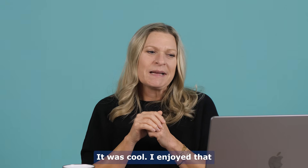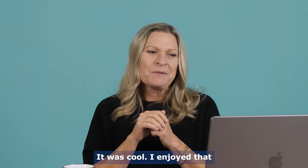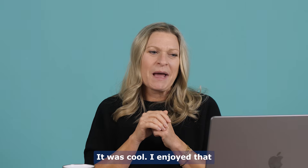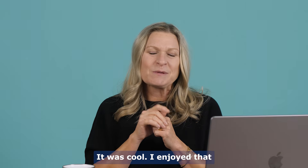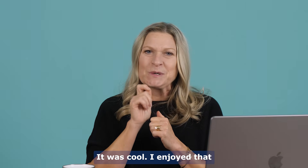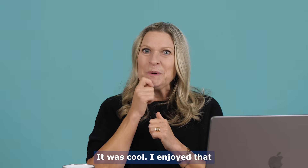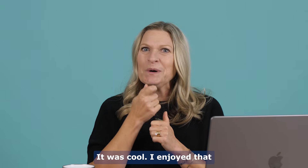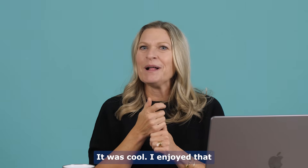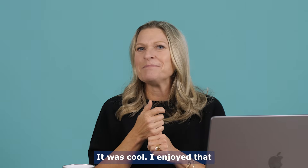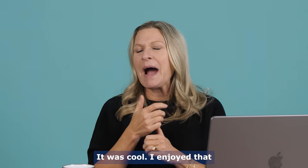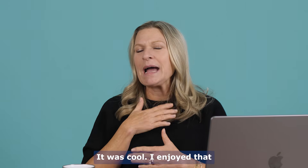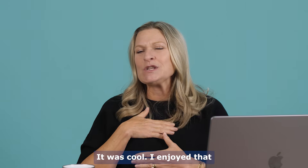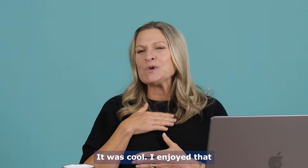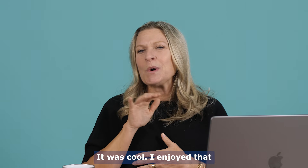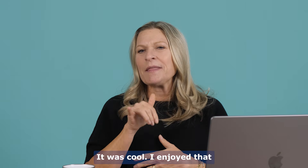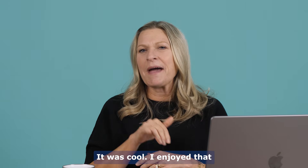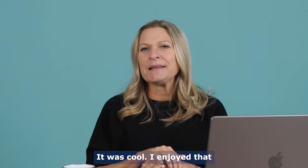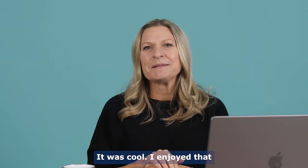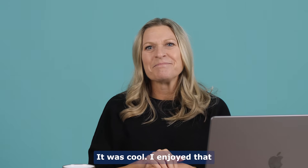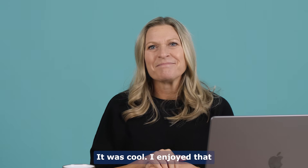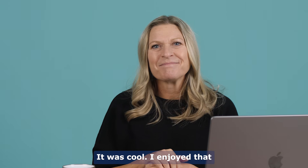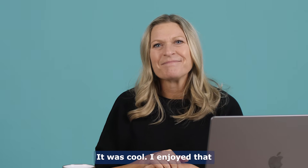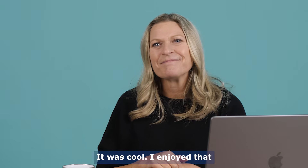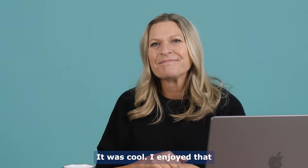It was cool. I enjoyed that